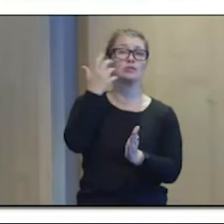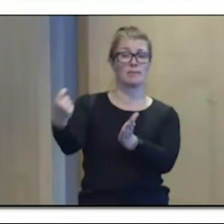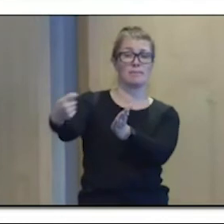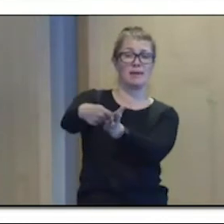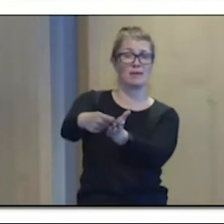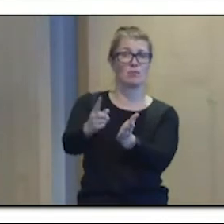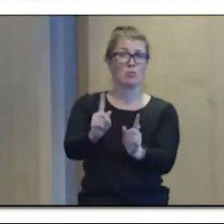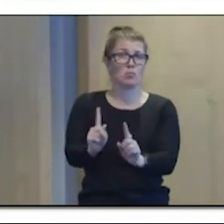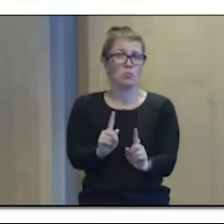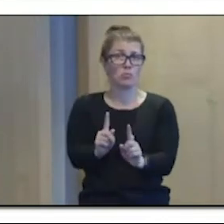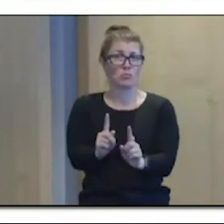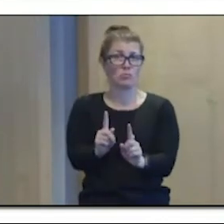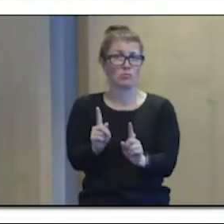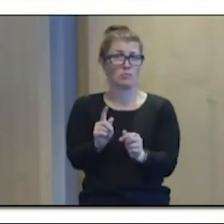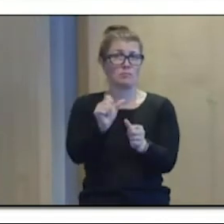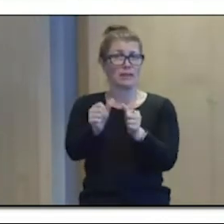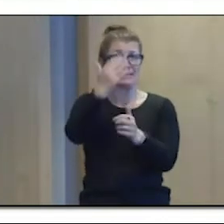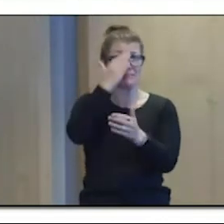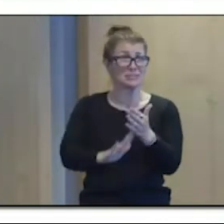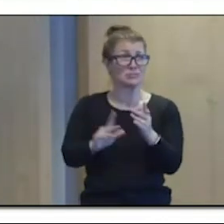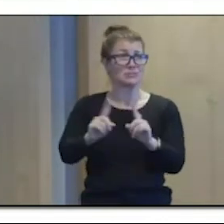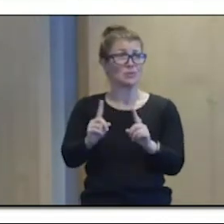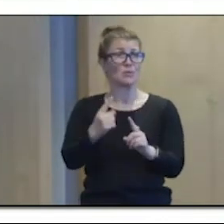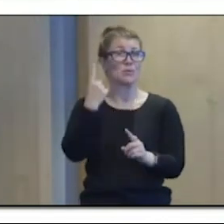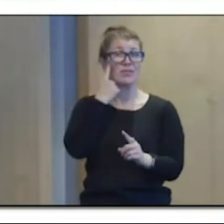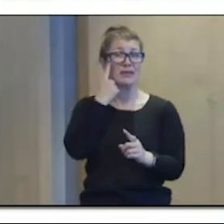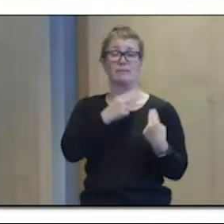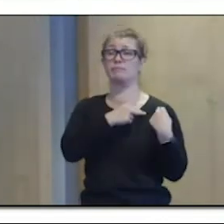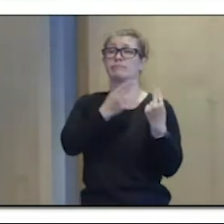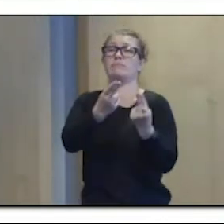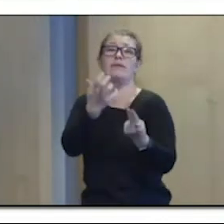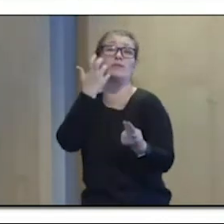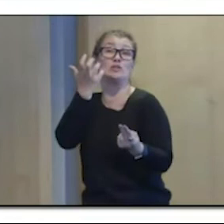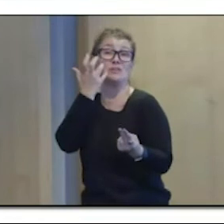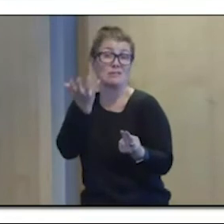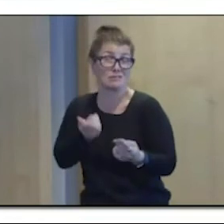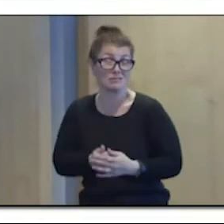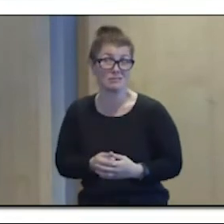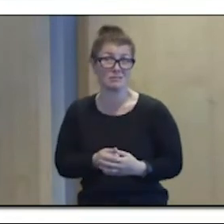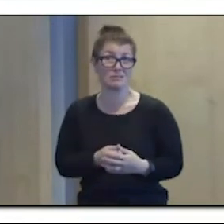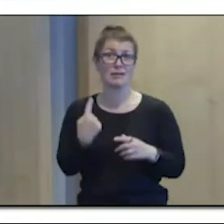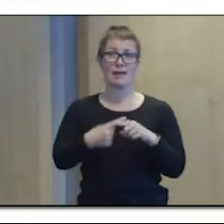experience or do we expect the future person to pay? And flexibility is absolutely key and